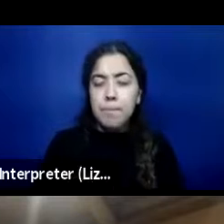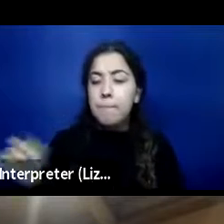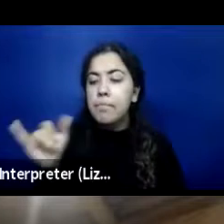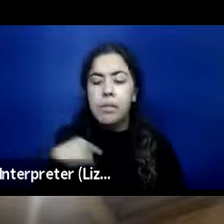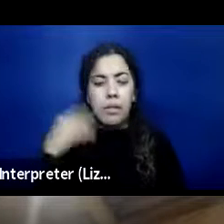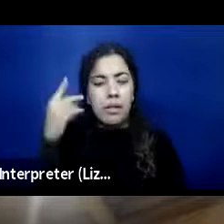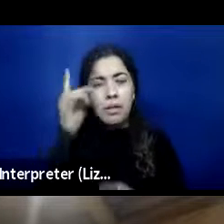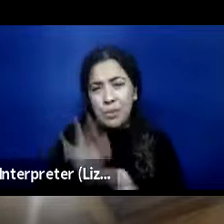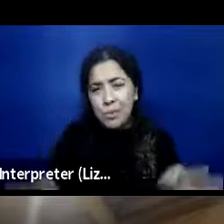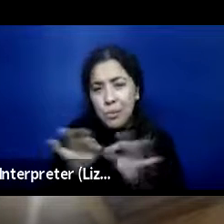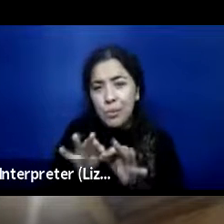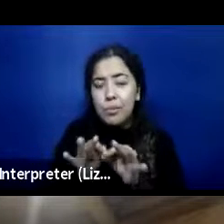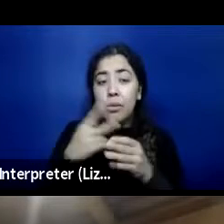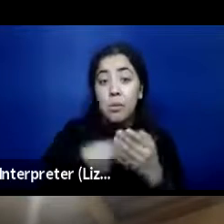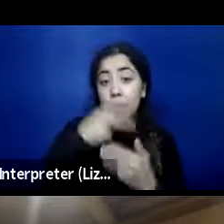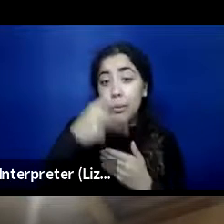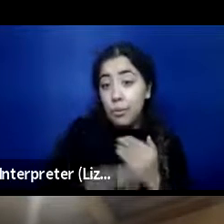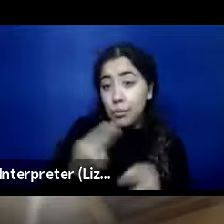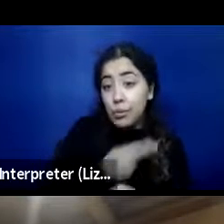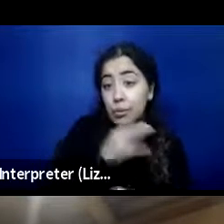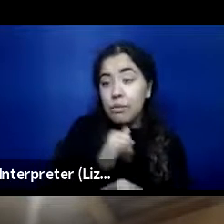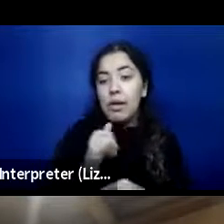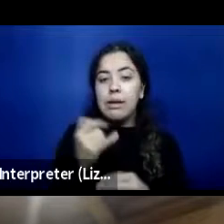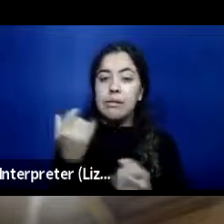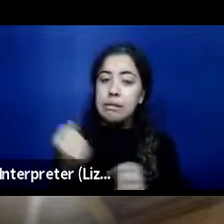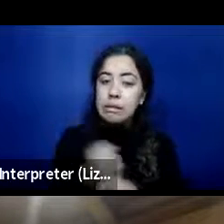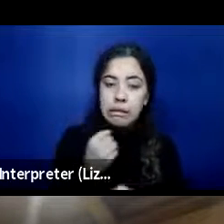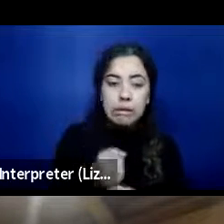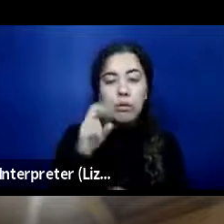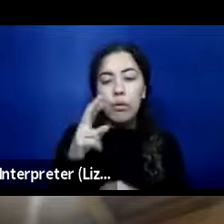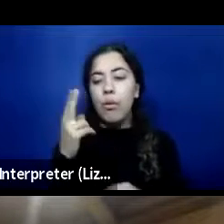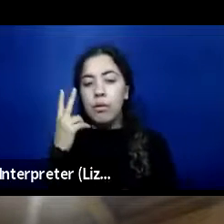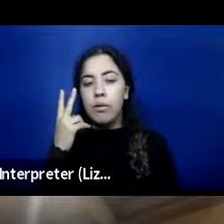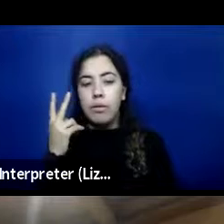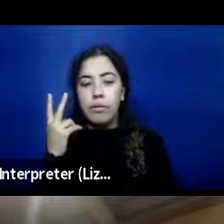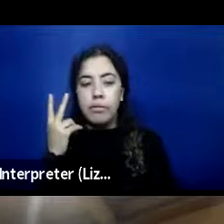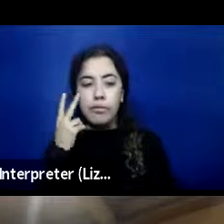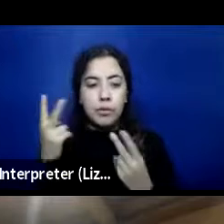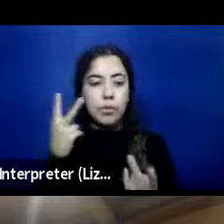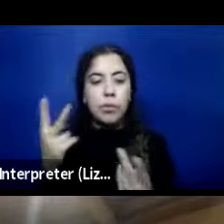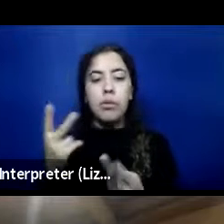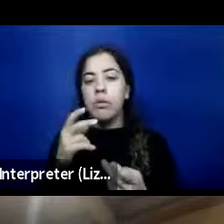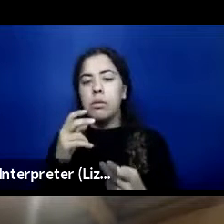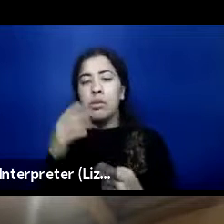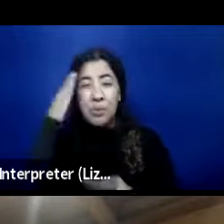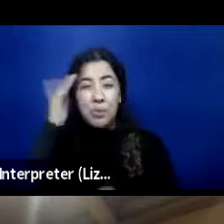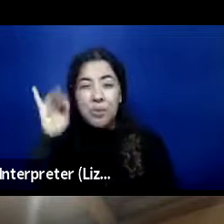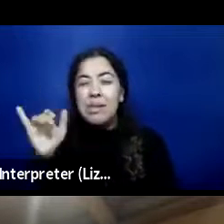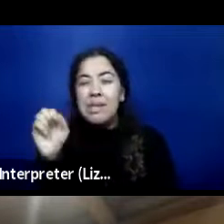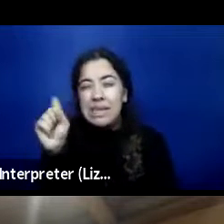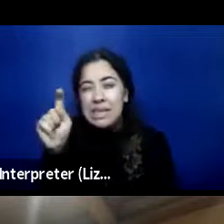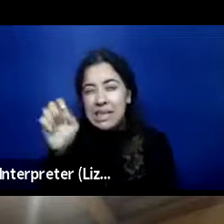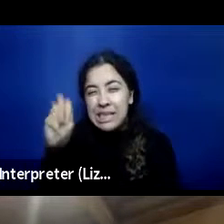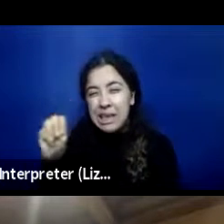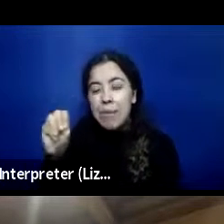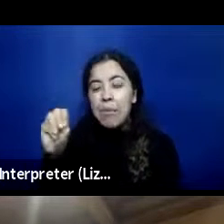and those really critical STEM-related schools, virtual laboratories, those tend to lag.